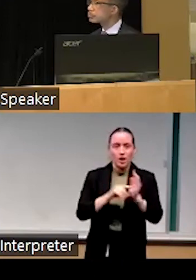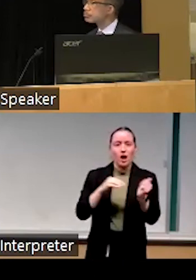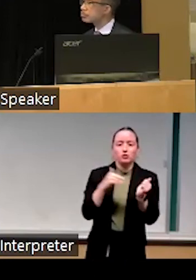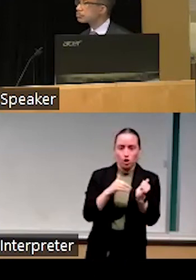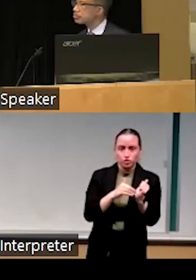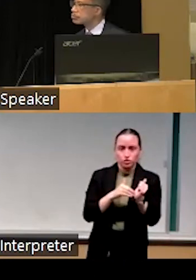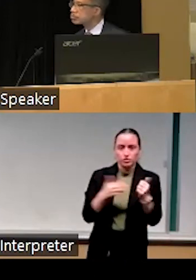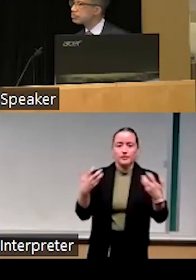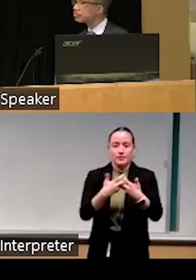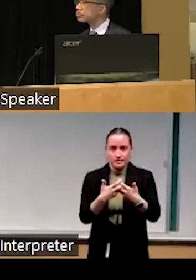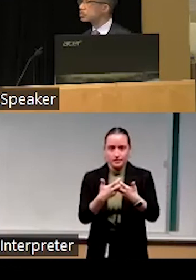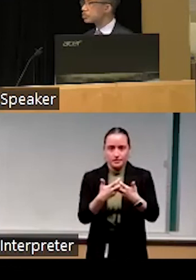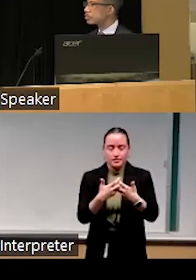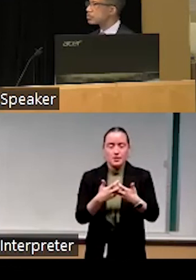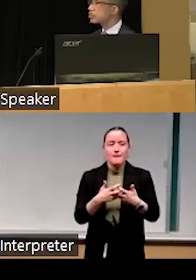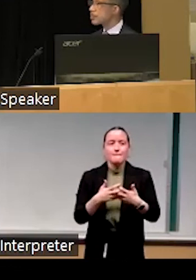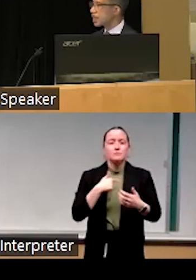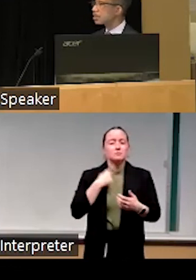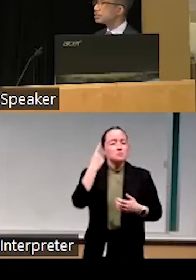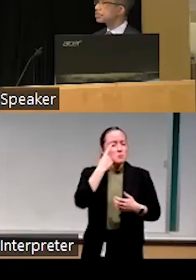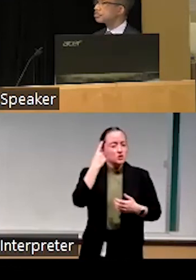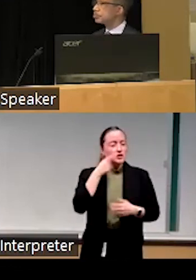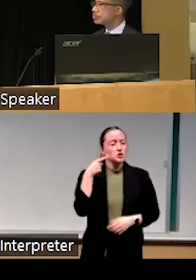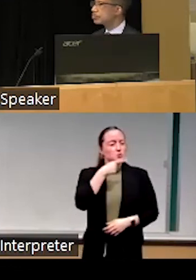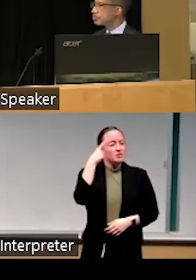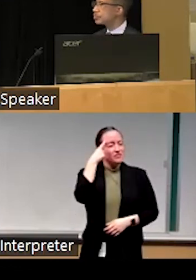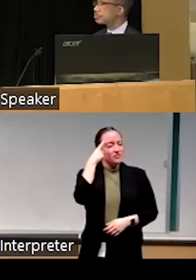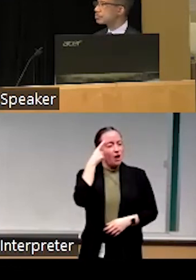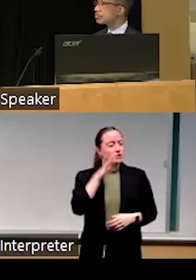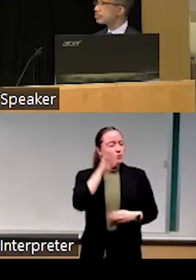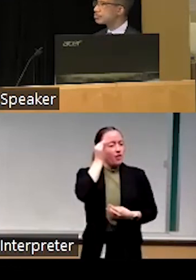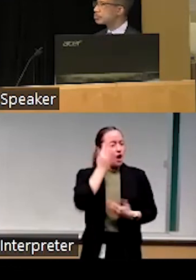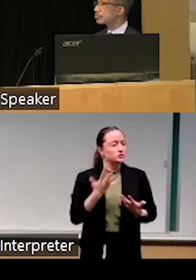um and uh I was wondering how you think about that I mean sometimes we do create